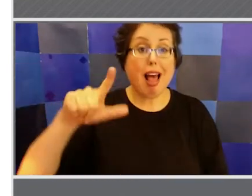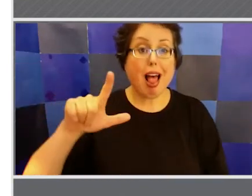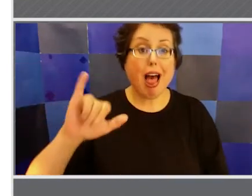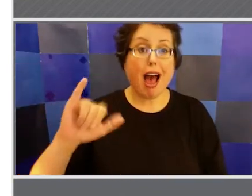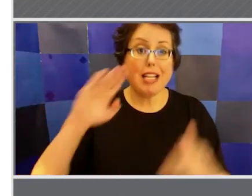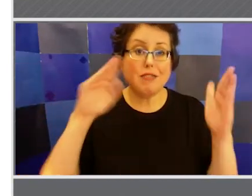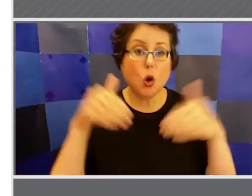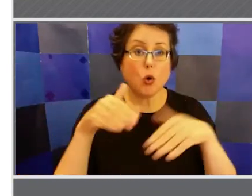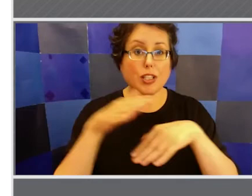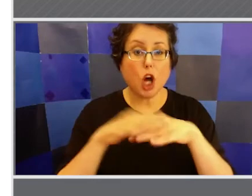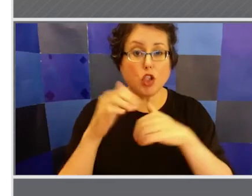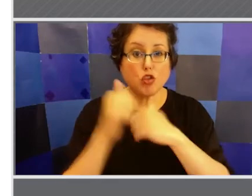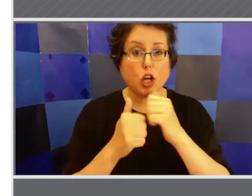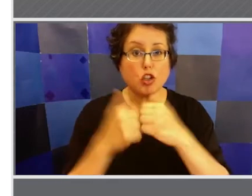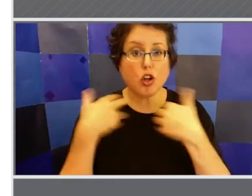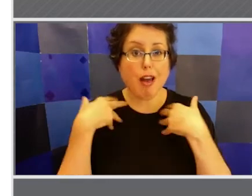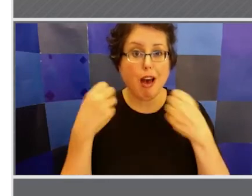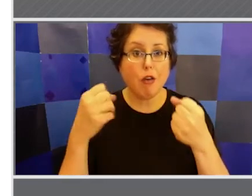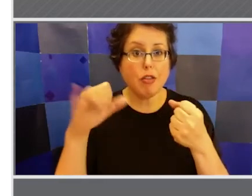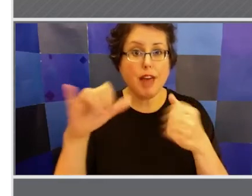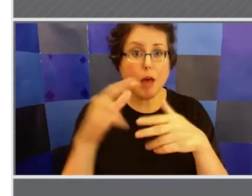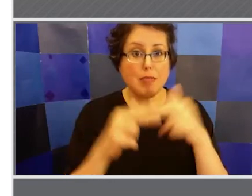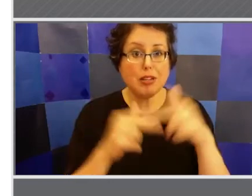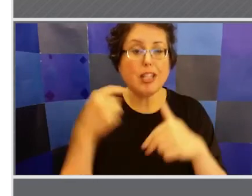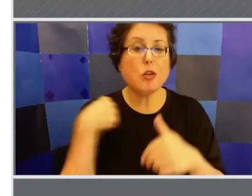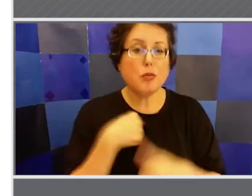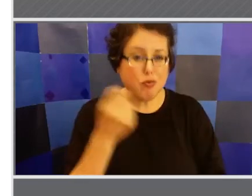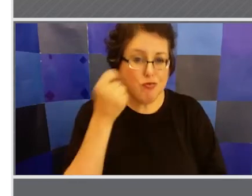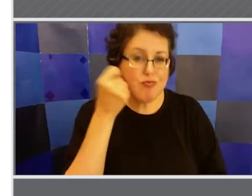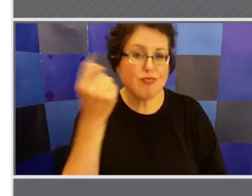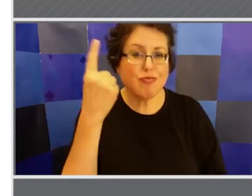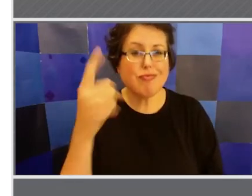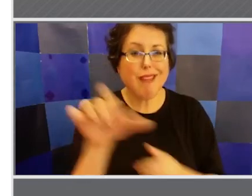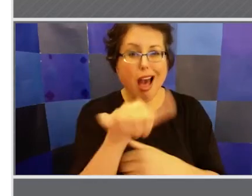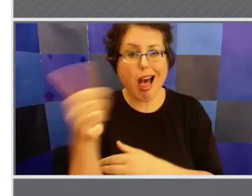health of a building we recognize that there are other factors that can make a condemned